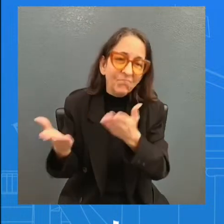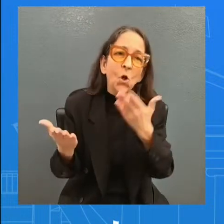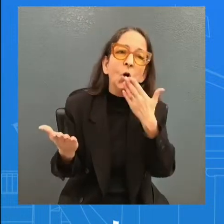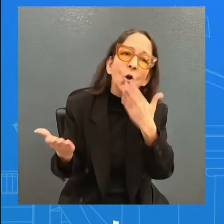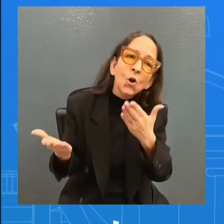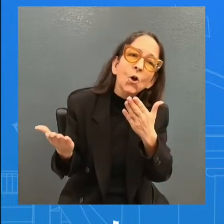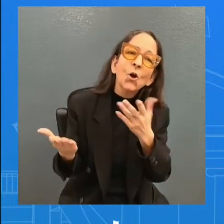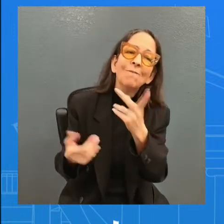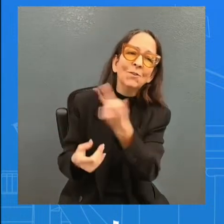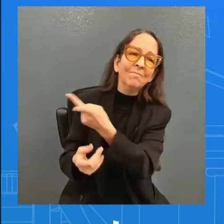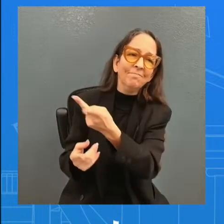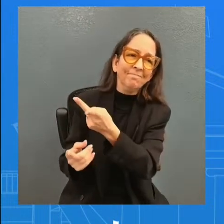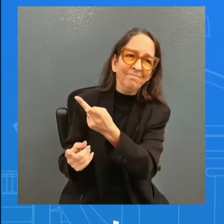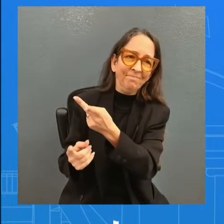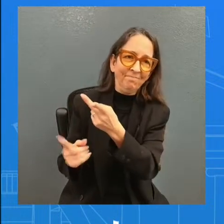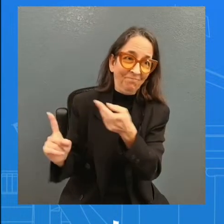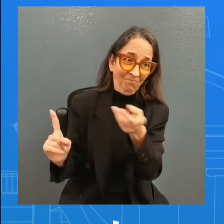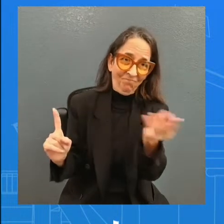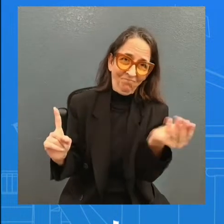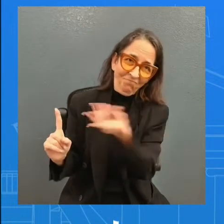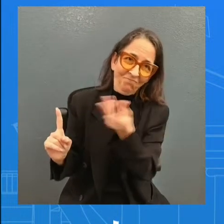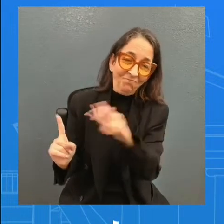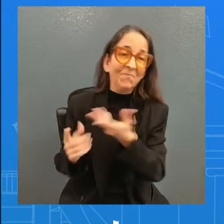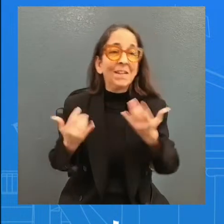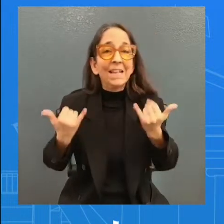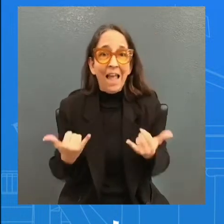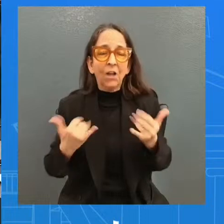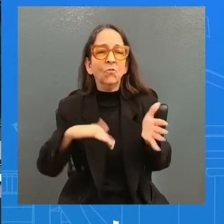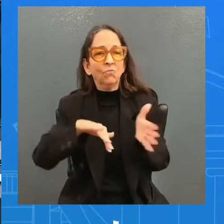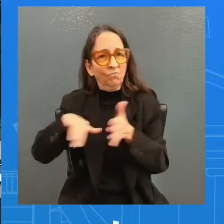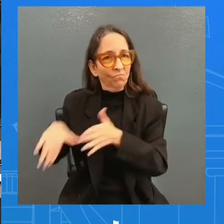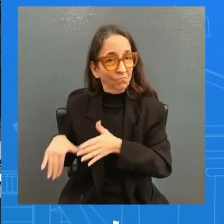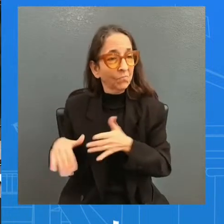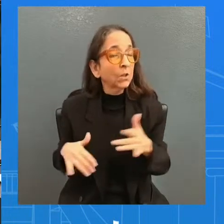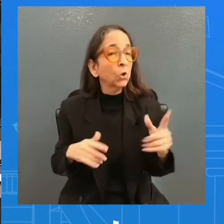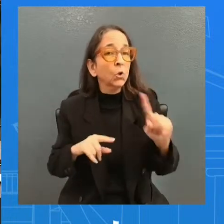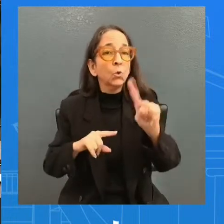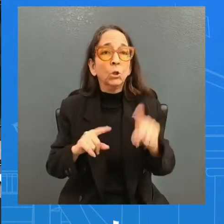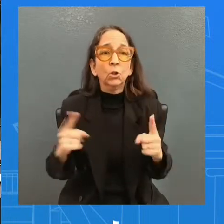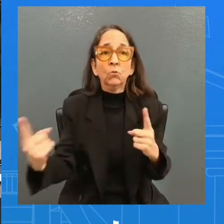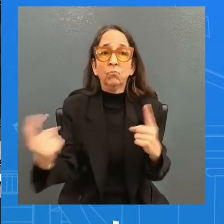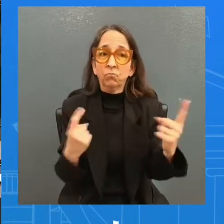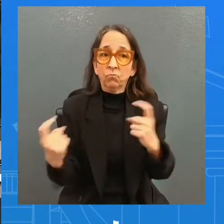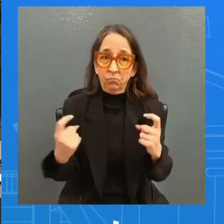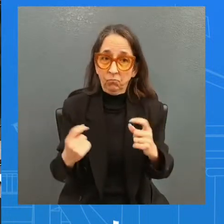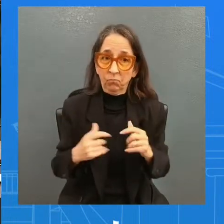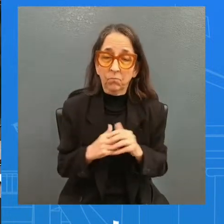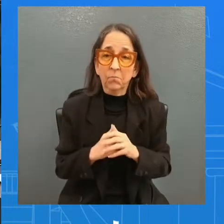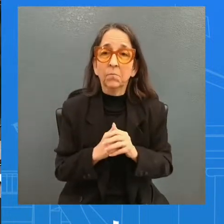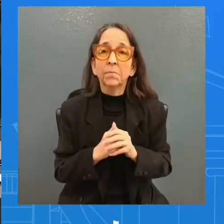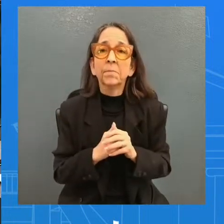And with that, you have the first question. Fatima. The Press: Thank you, Karine. I have three questions. Ms. Jean-Pierre: Sure.